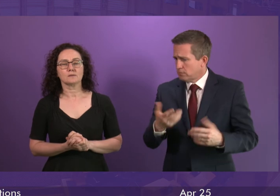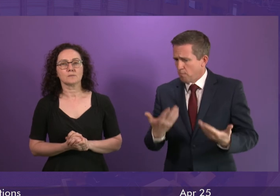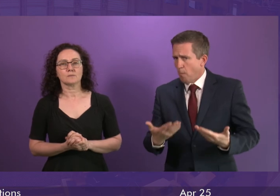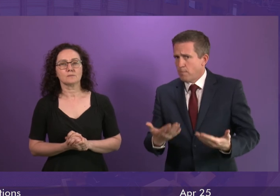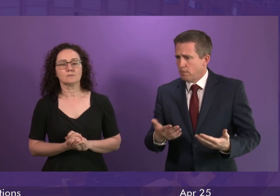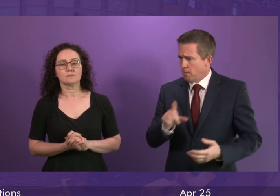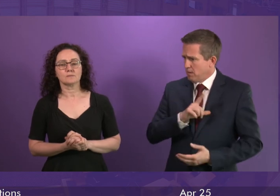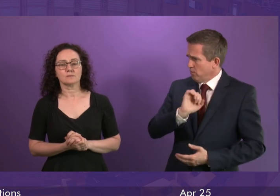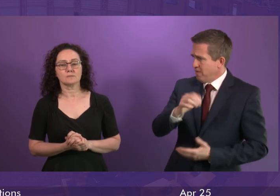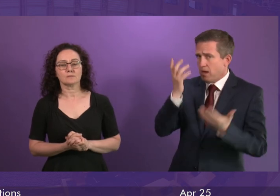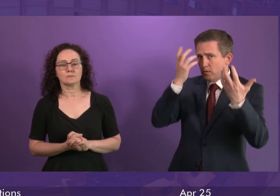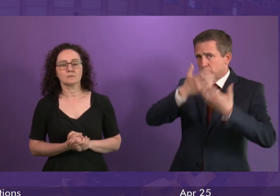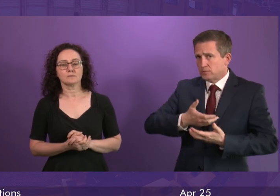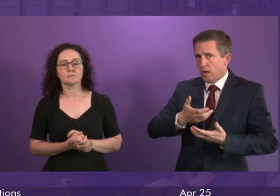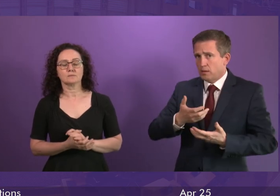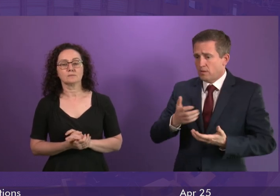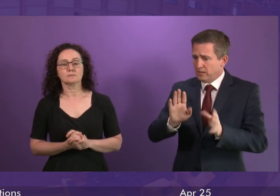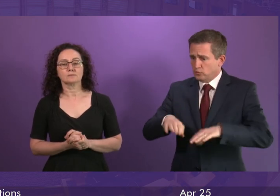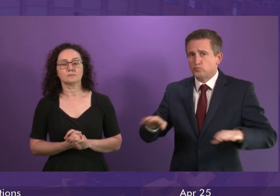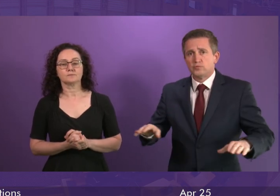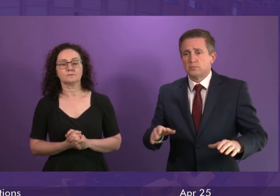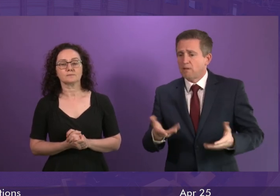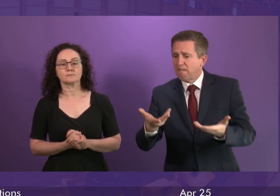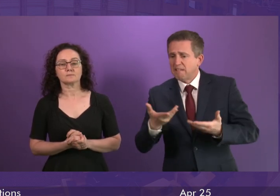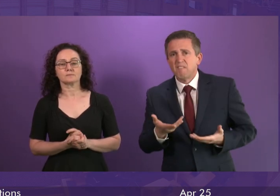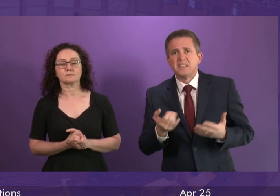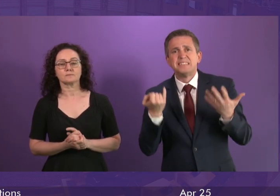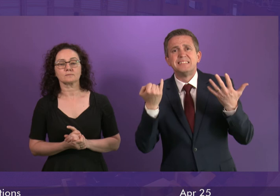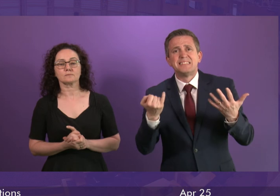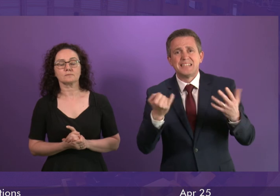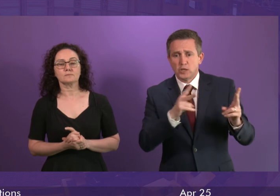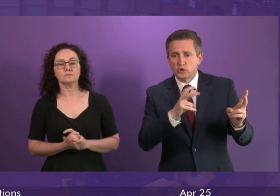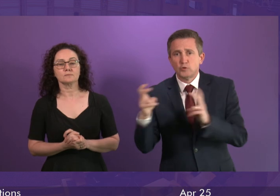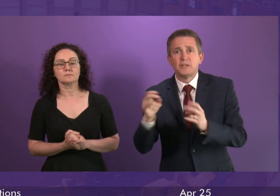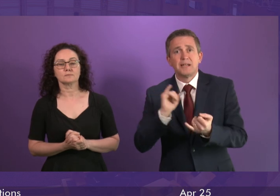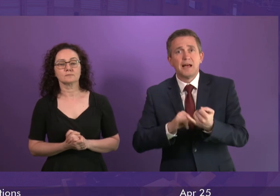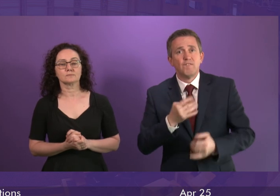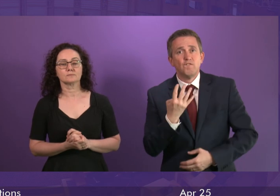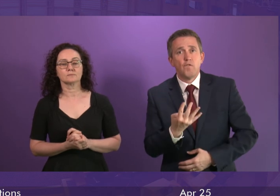that their children receive a choice of only six subjects in S4, whereas children in other